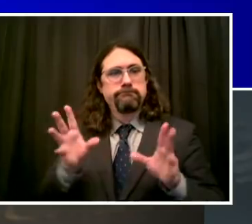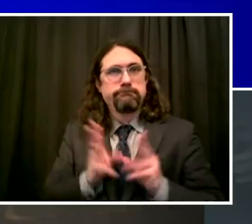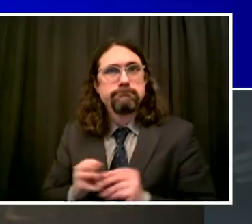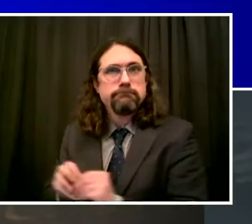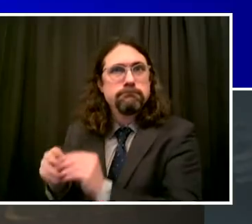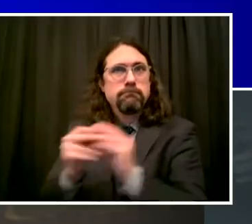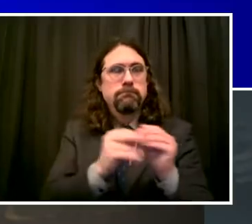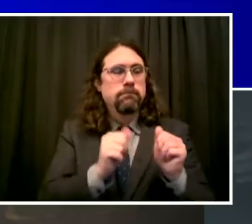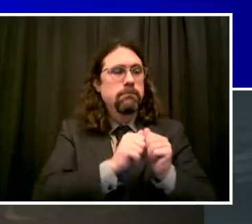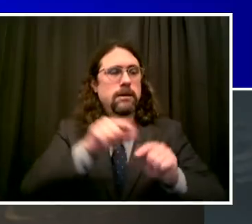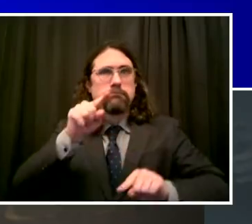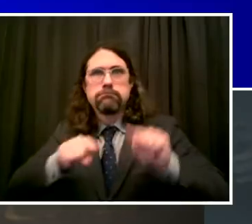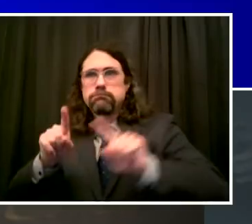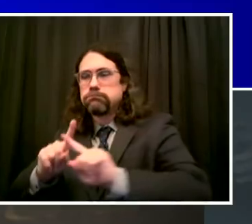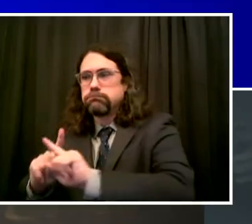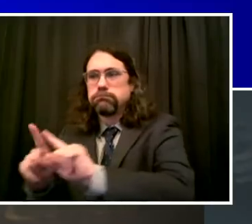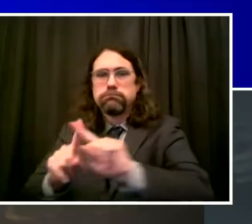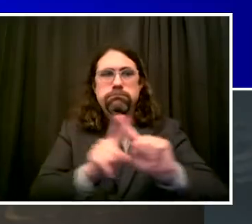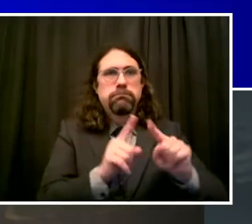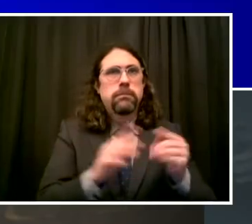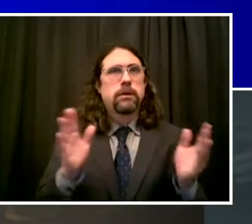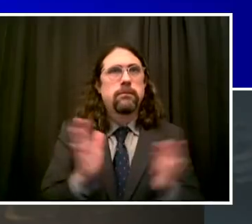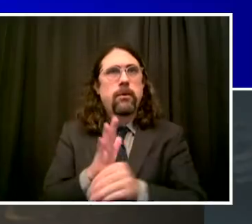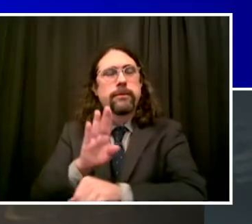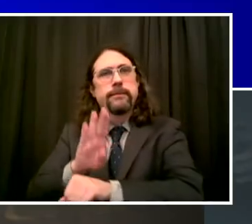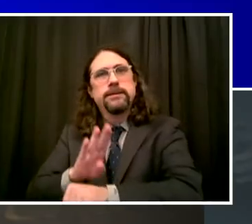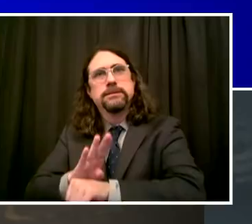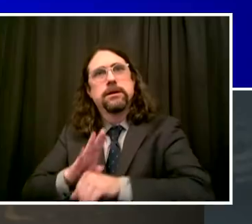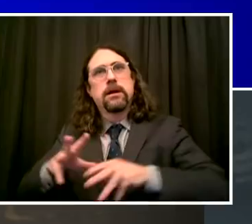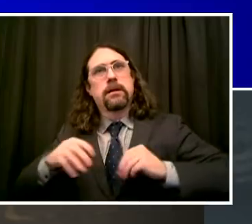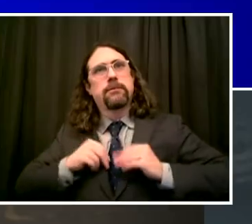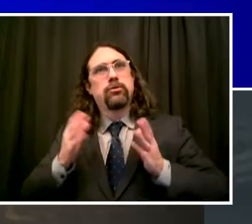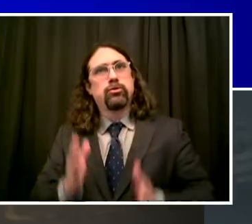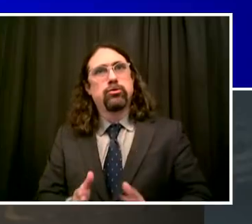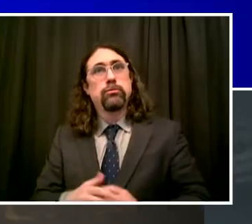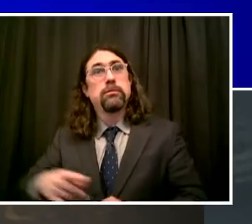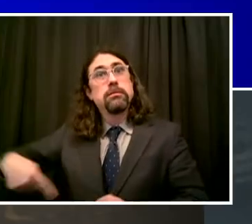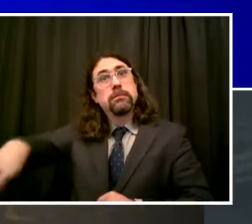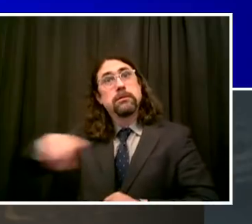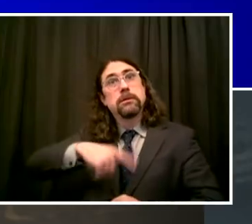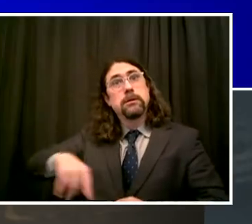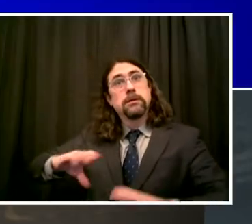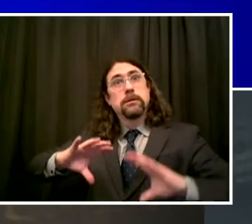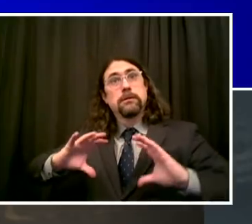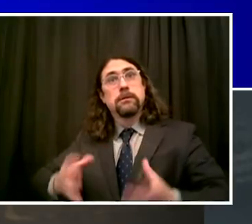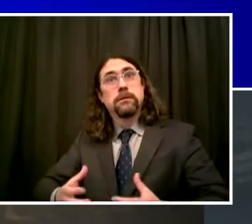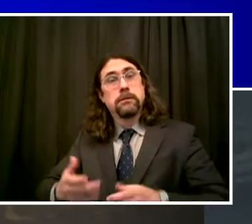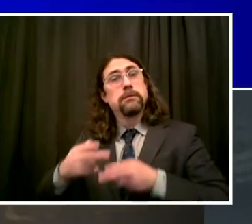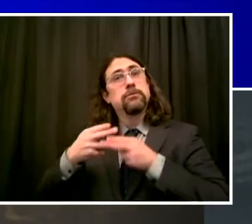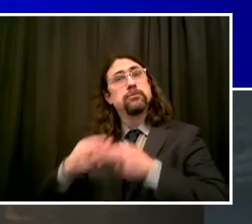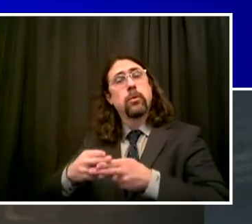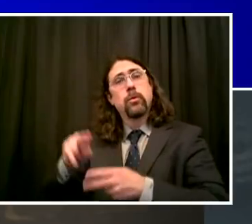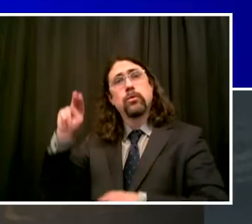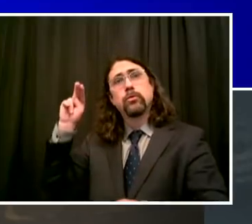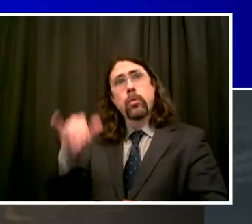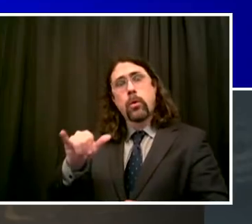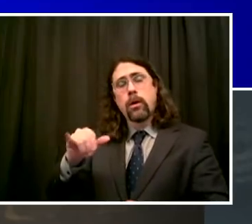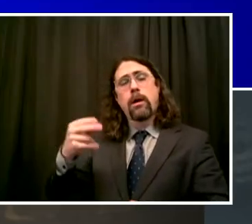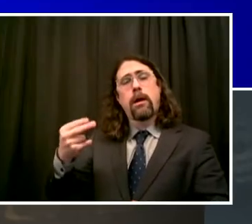BUSINESS OWNERS. IN THIS CASE, BARS AND RESTAURANTS. 'ITS THE HOSPITALLY